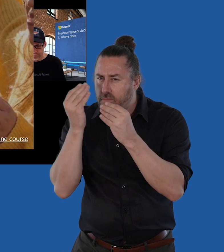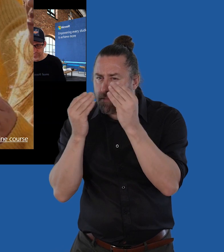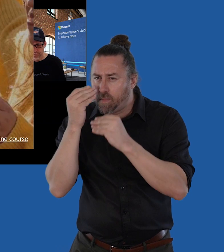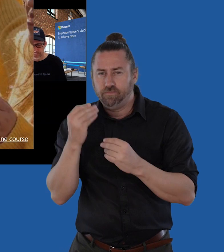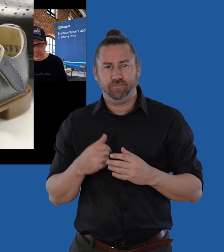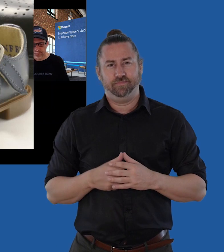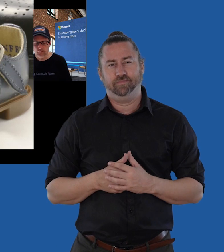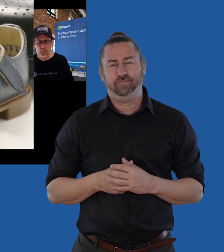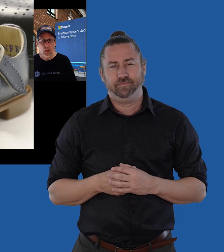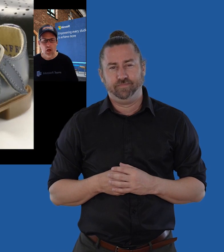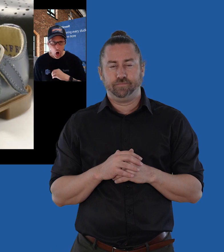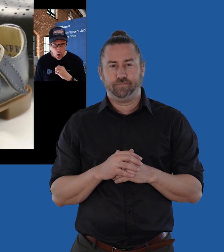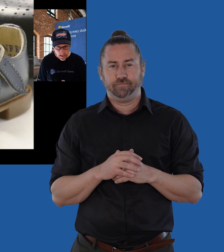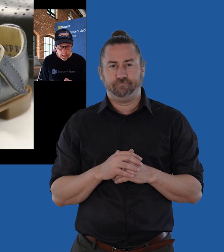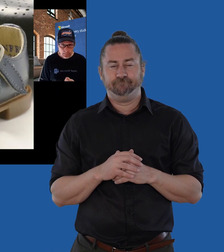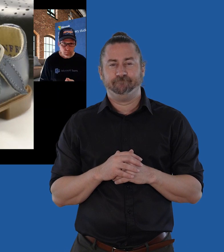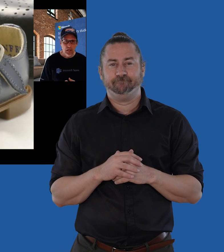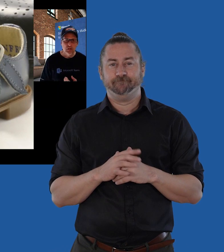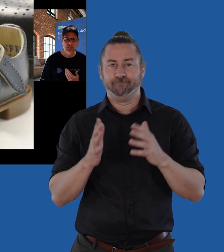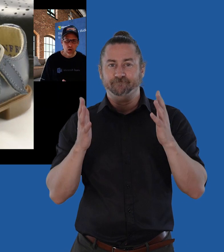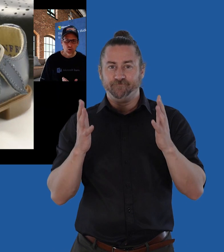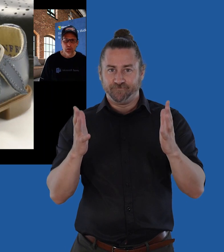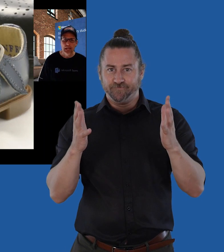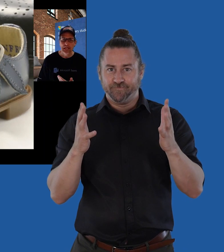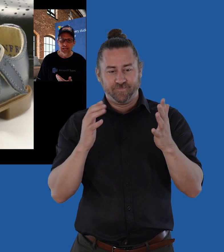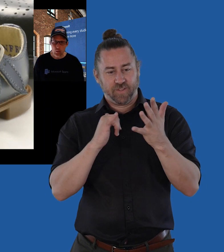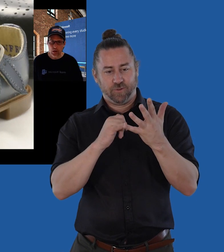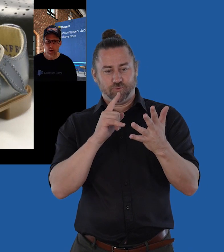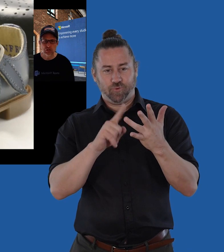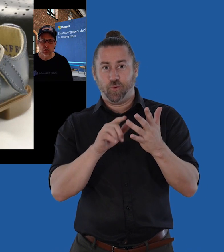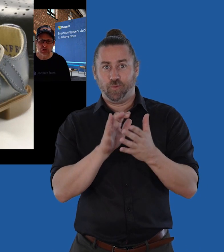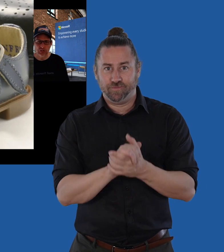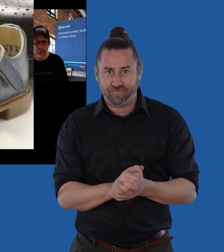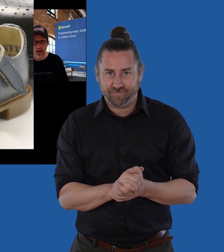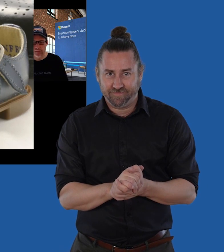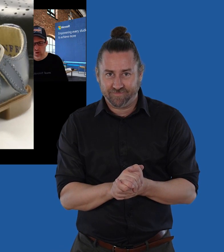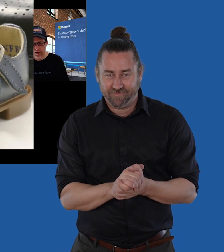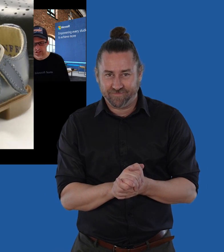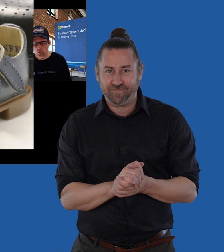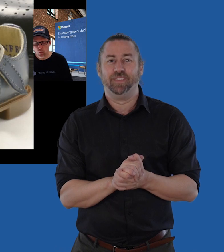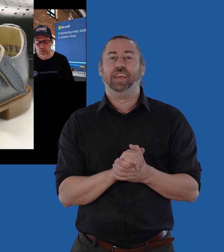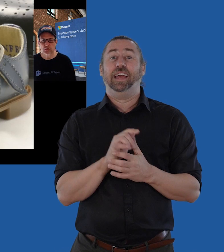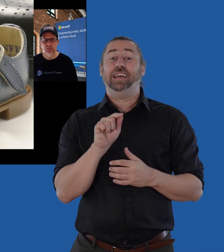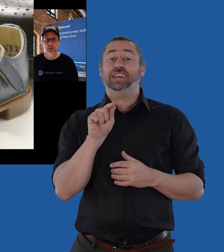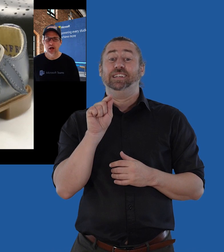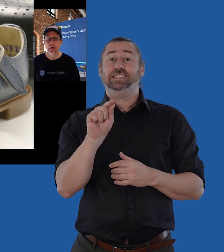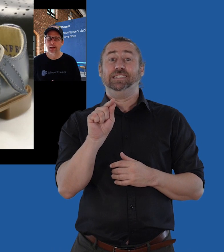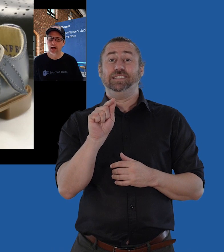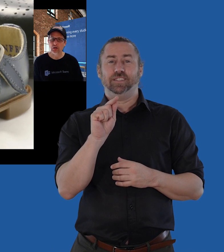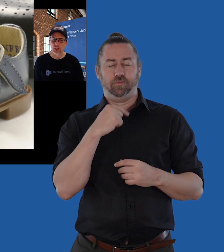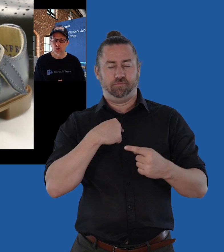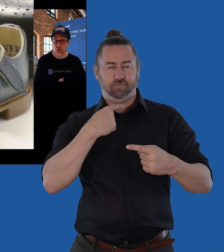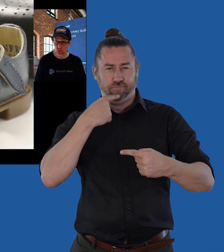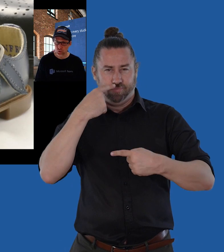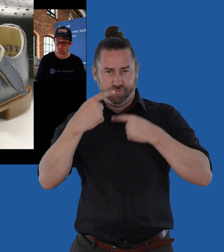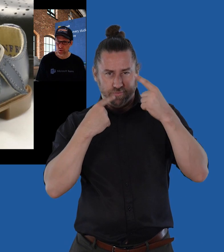OK. So, now what I wanna talk to you about though, is I wanna talk to you about shoes.